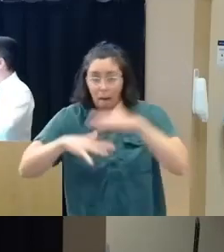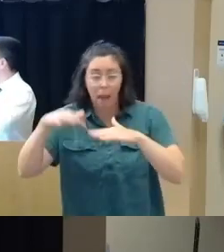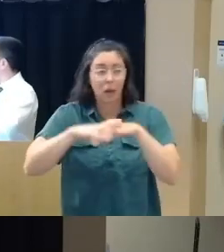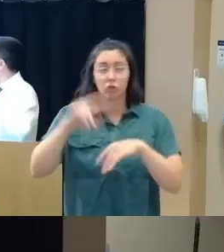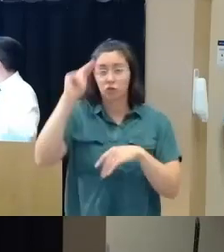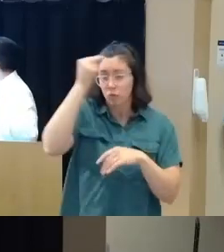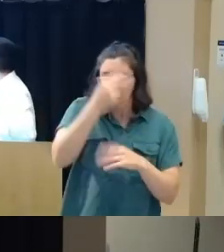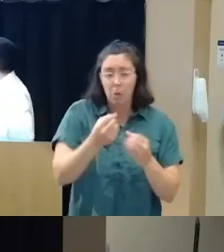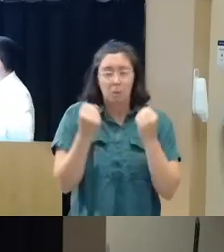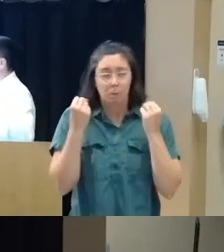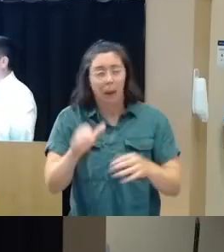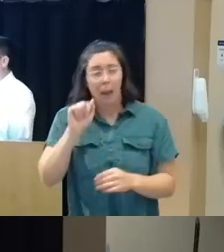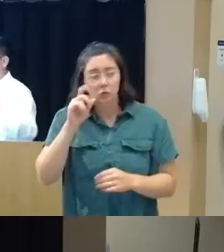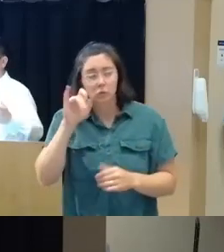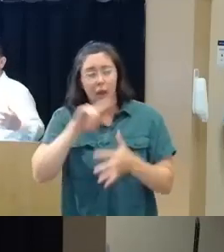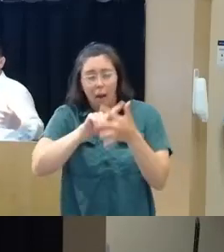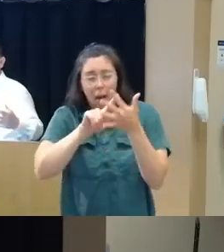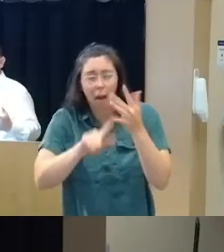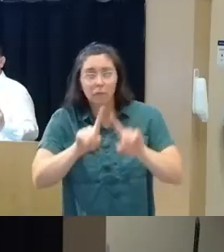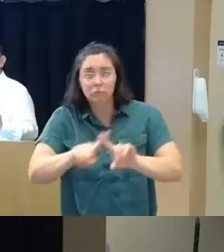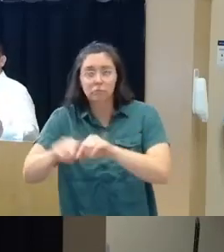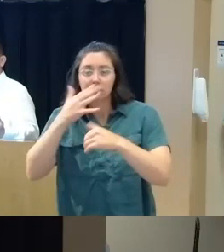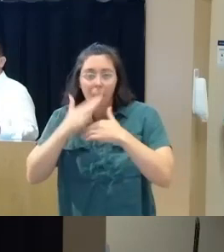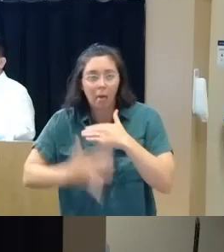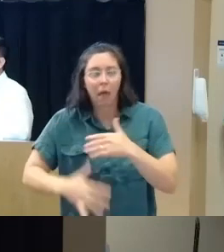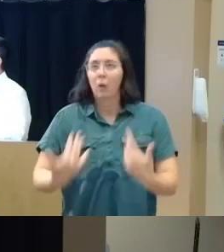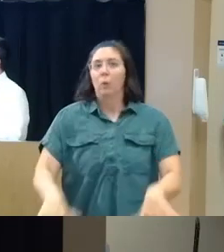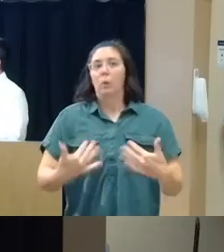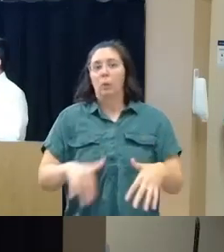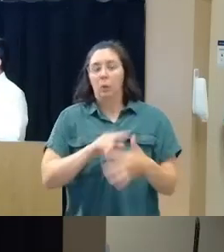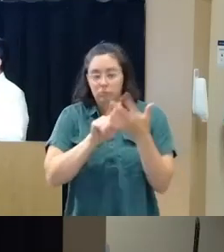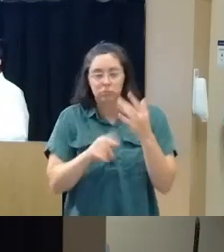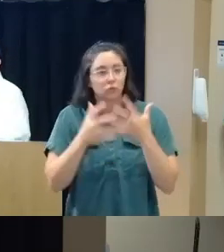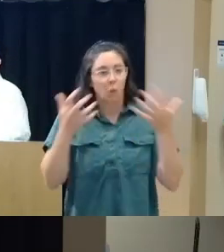neurons astrocytes microglia vasculature there's like this is not going to give us the level of